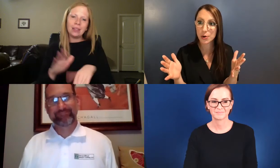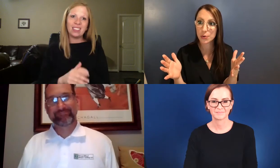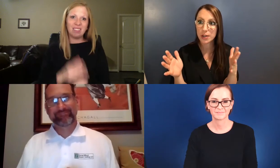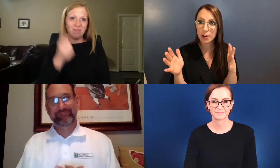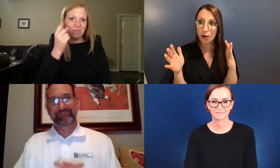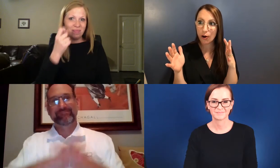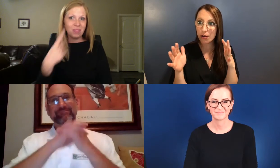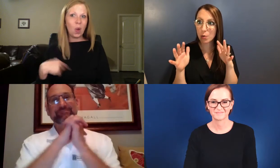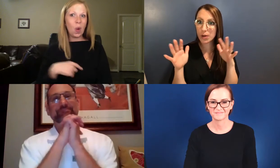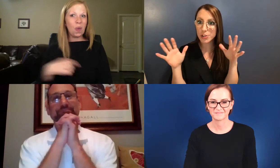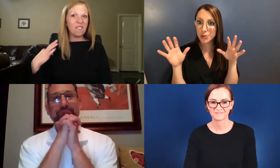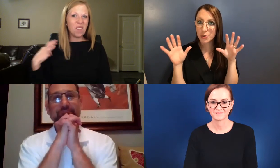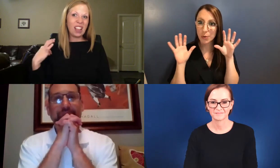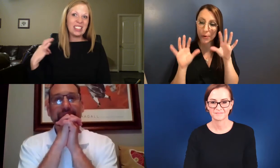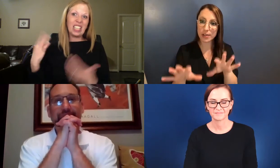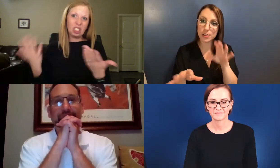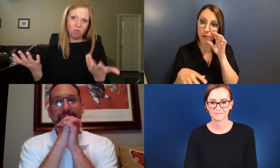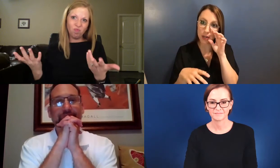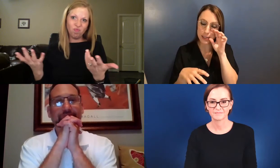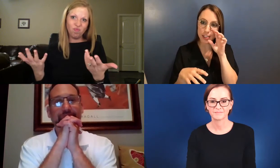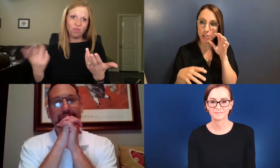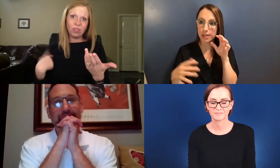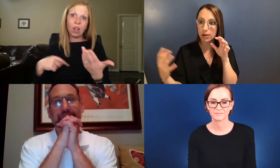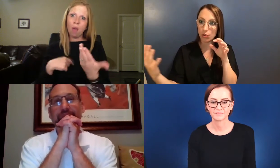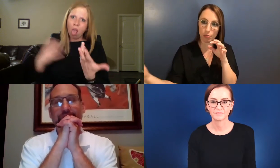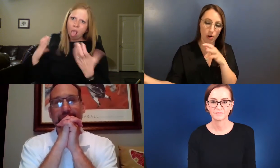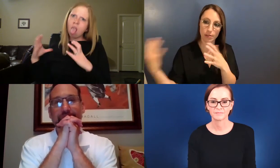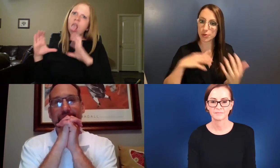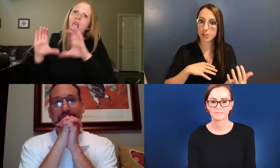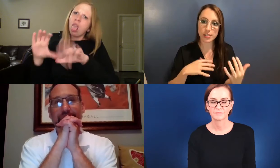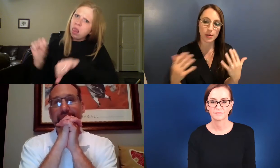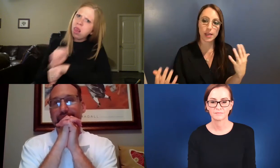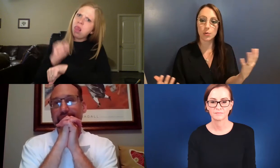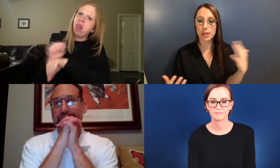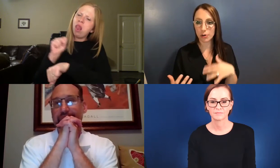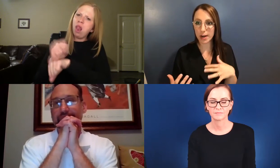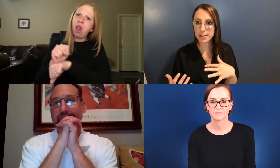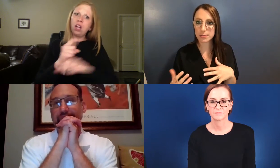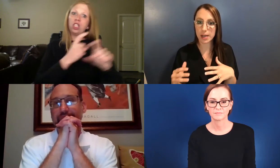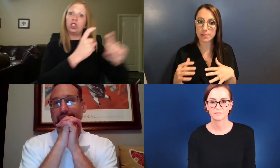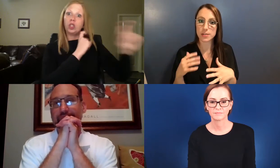so all that we do and we put into the organization, all the donations that we get, we get grants sometimes,